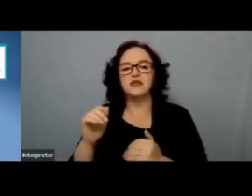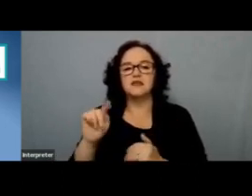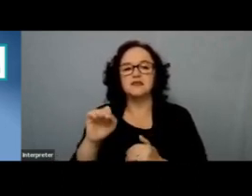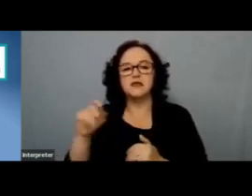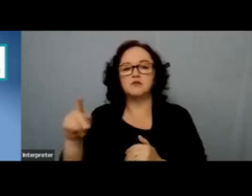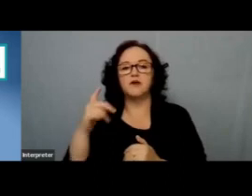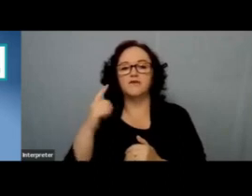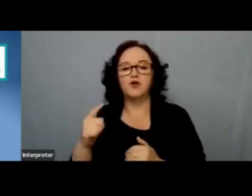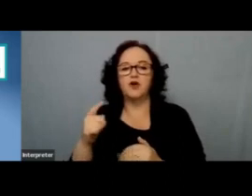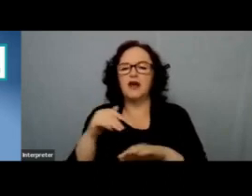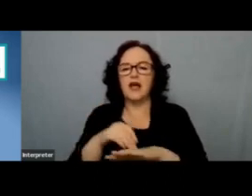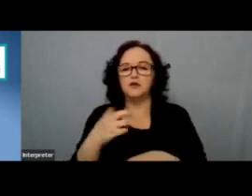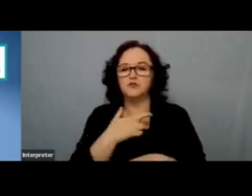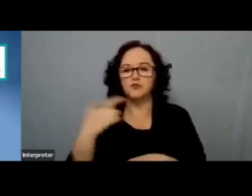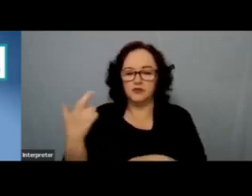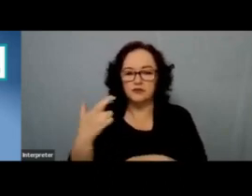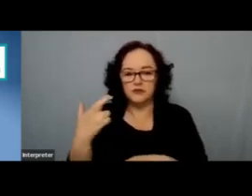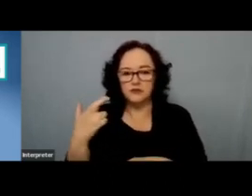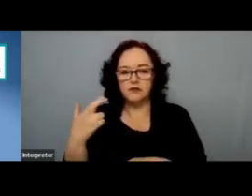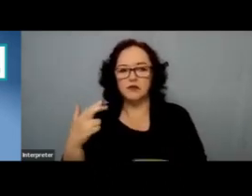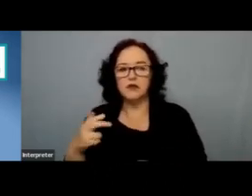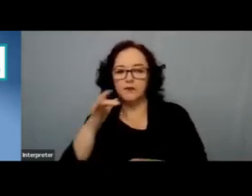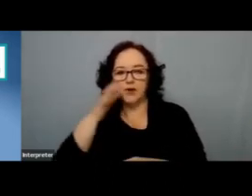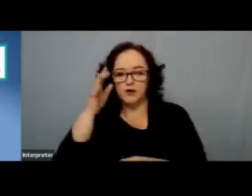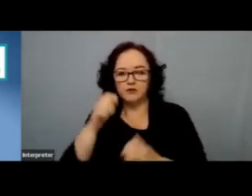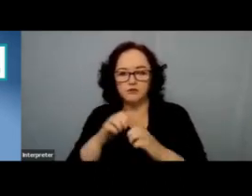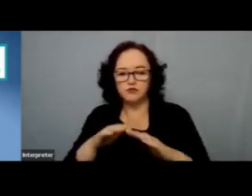children. And there's also a great article in there from